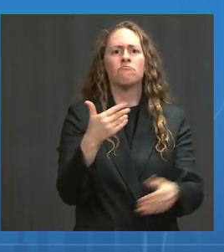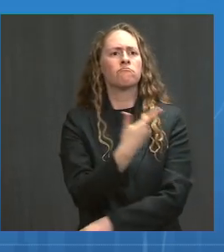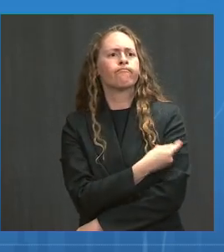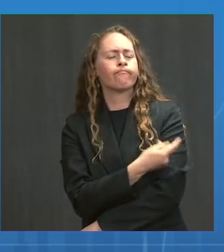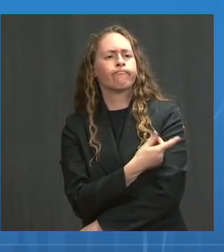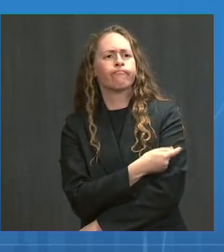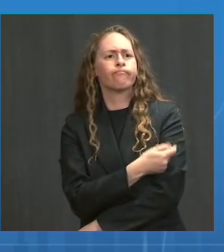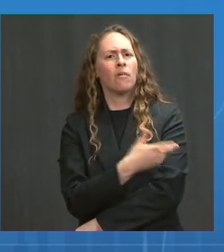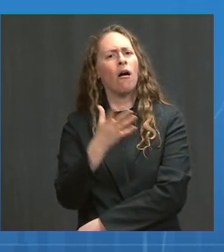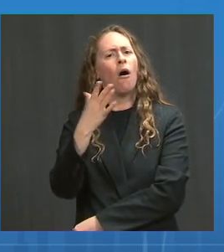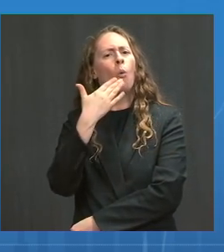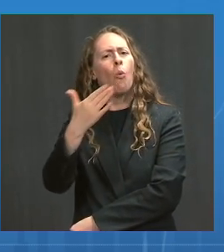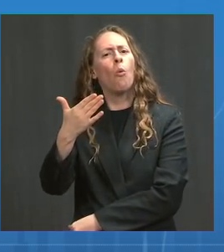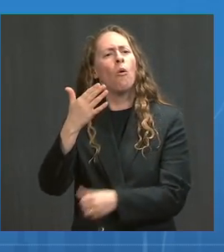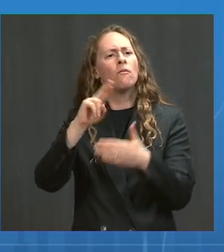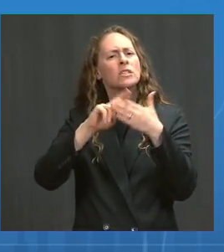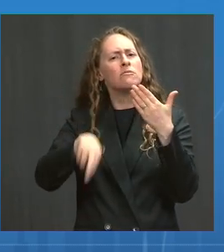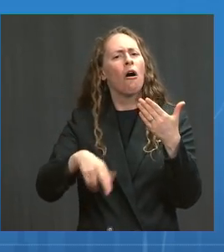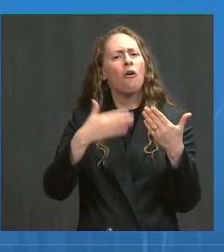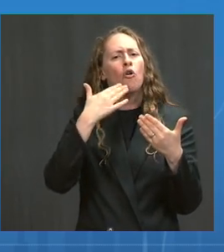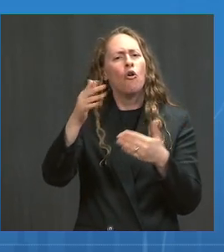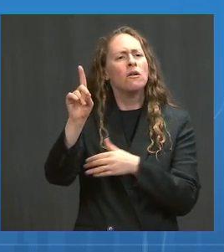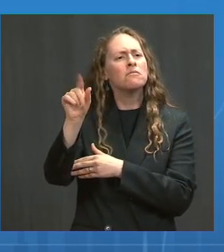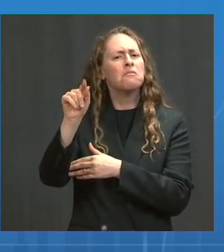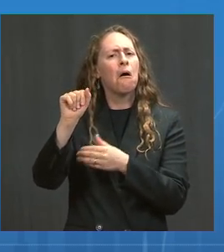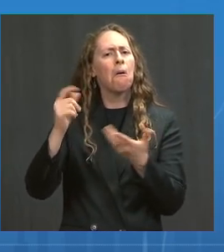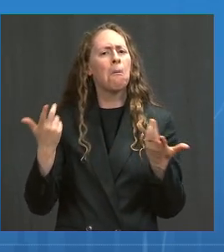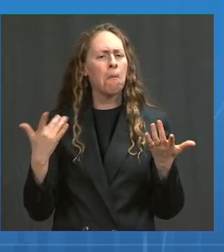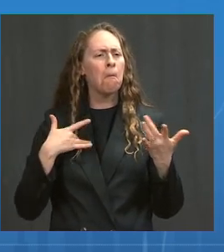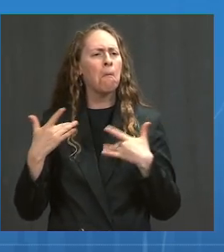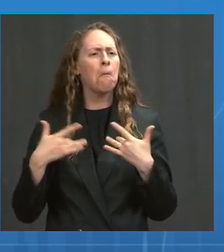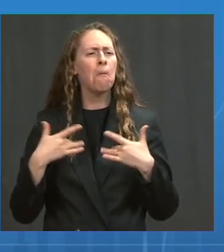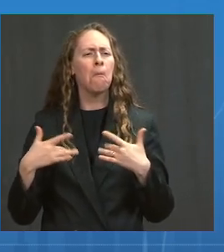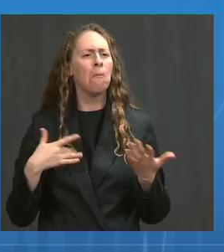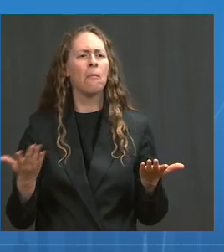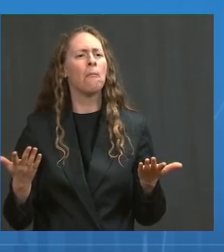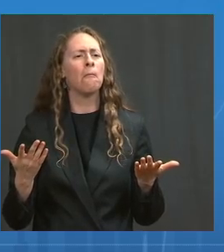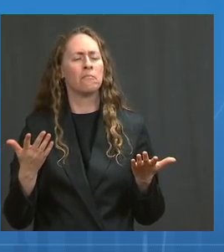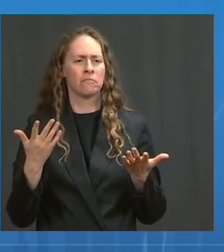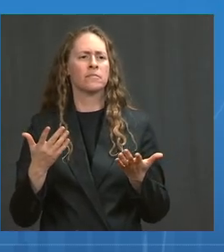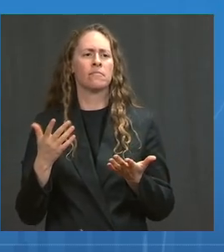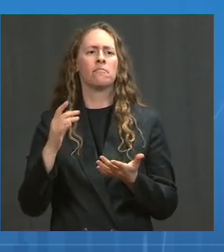one would say -- again, the caveat: You never want to get ahead of the FDA --